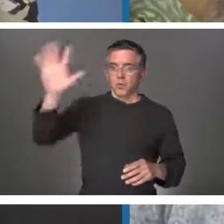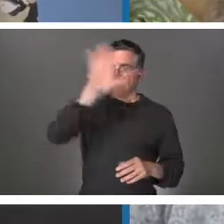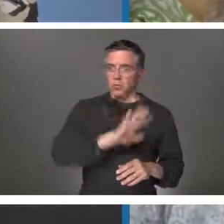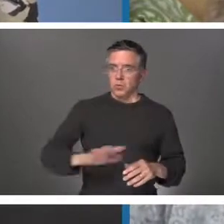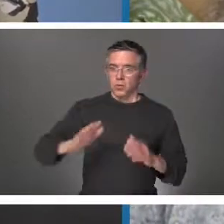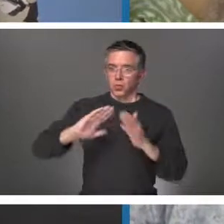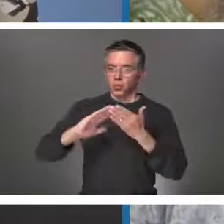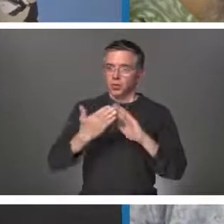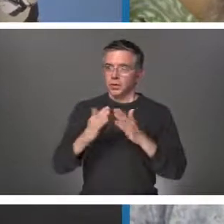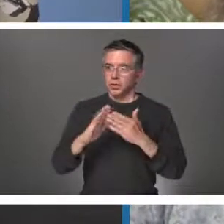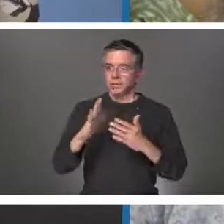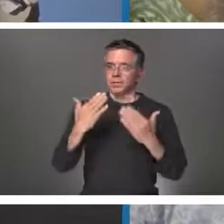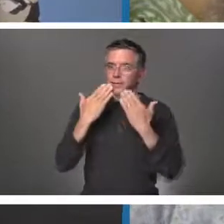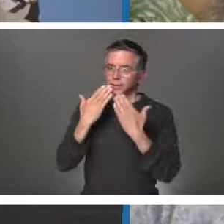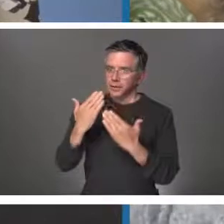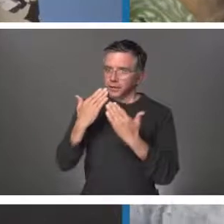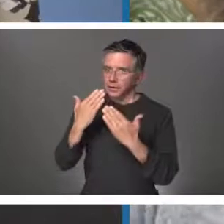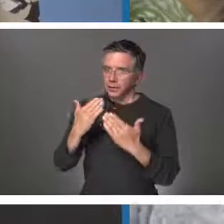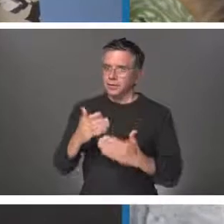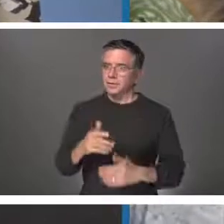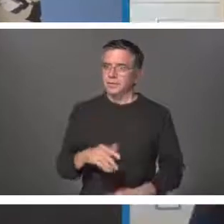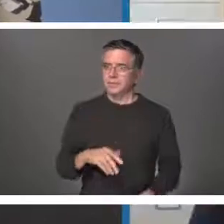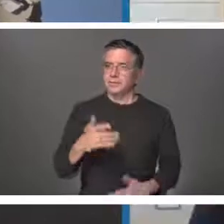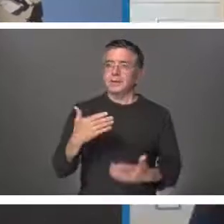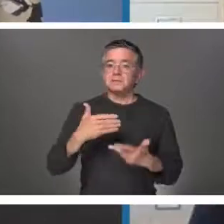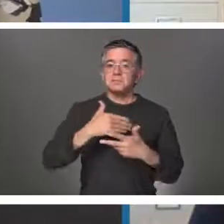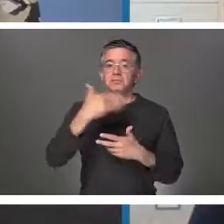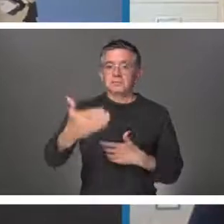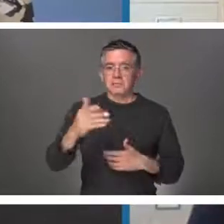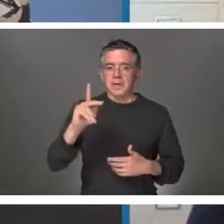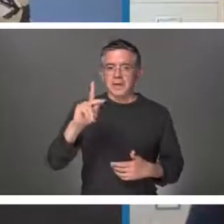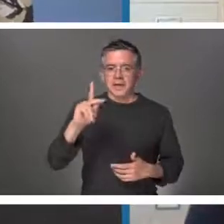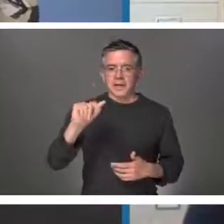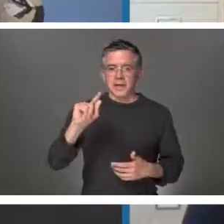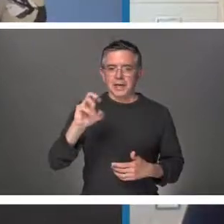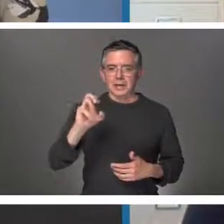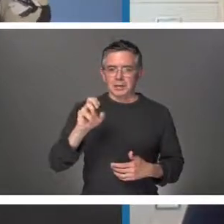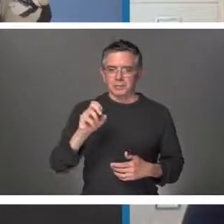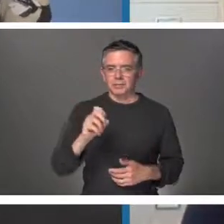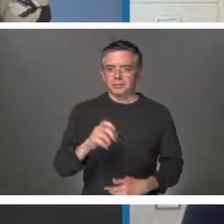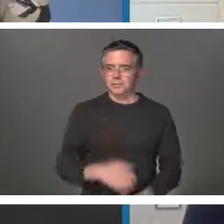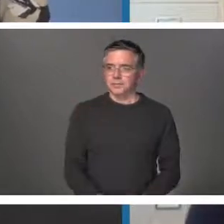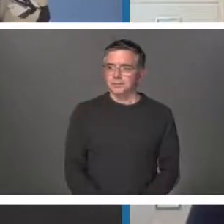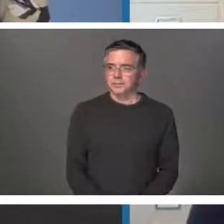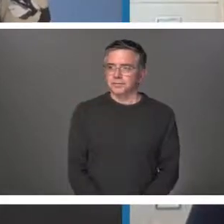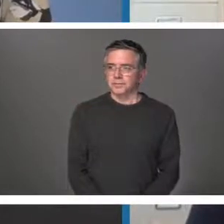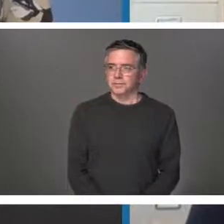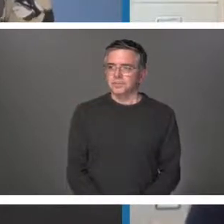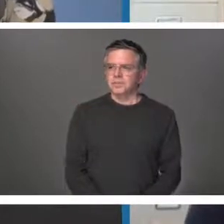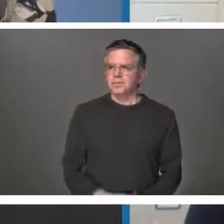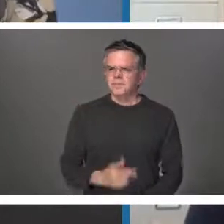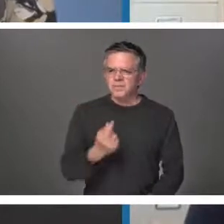Katie, I'd love to hear a bit more about how you're working to serve our senior population